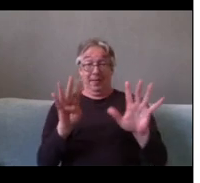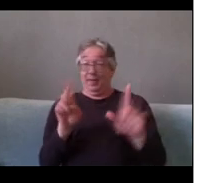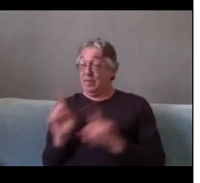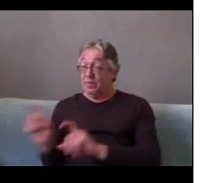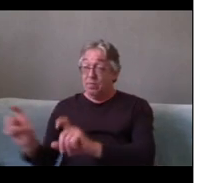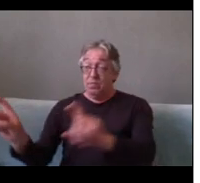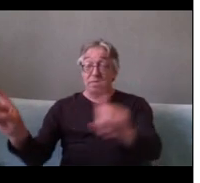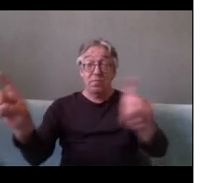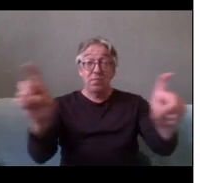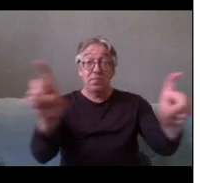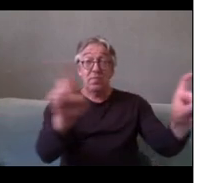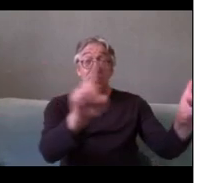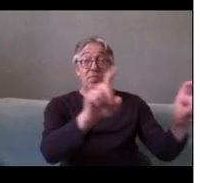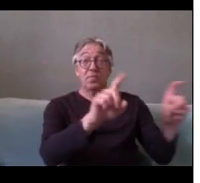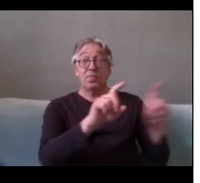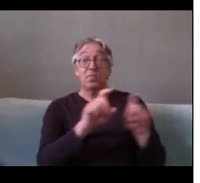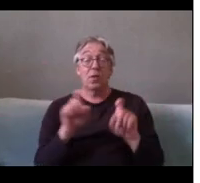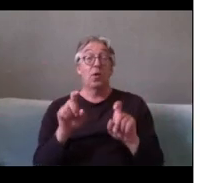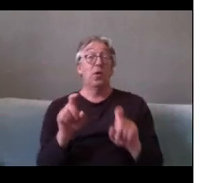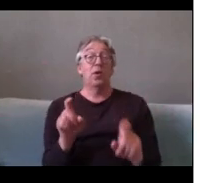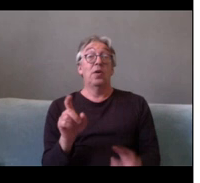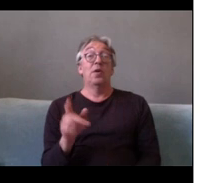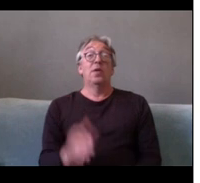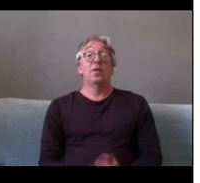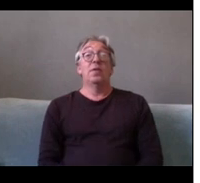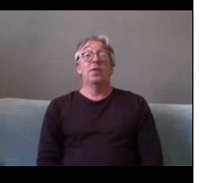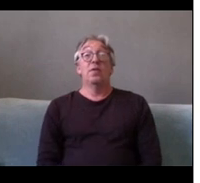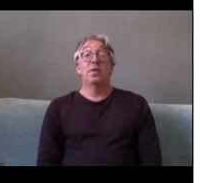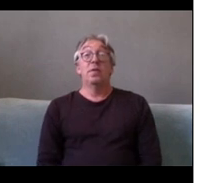The population was at they were found on the census.